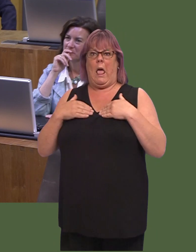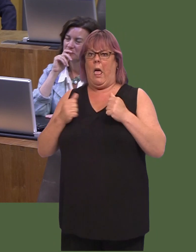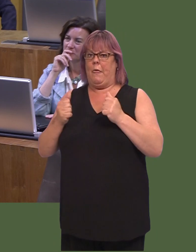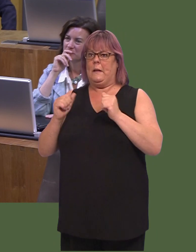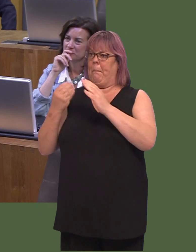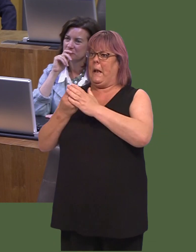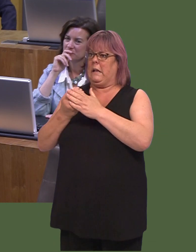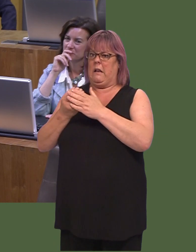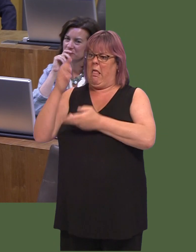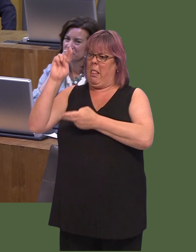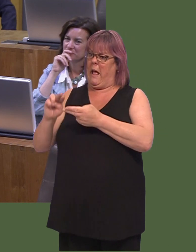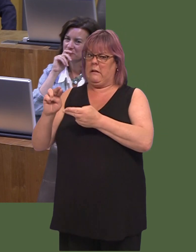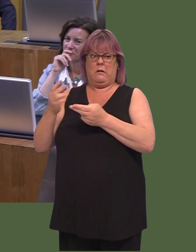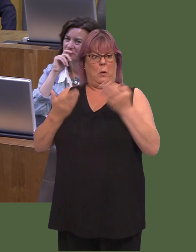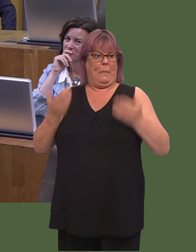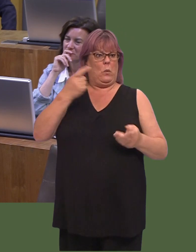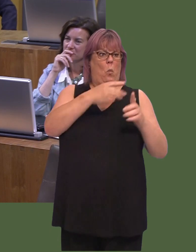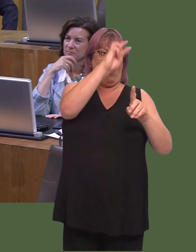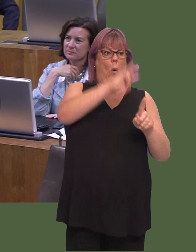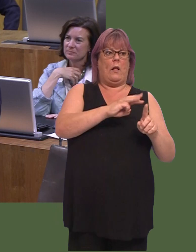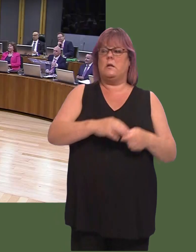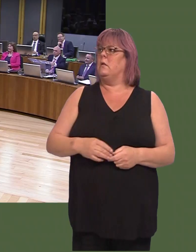keeping up with the health spending in Wales, massive cuts in social services.